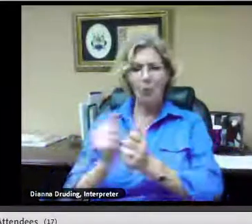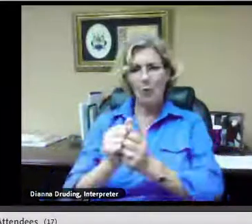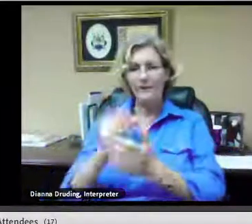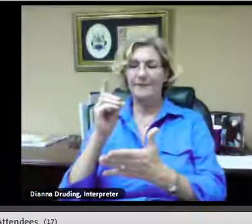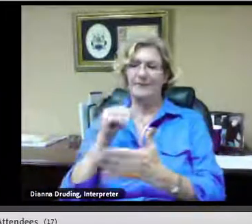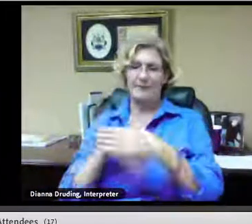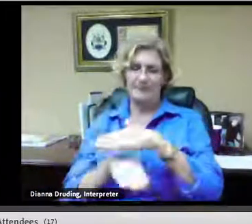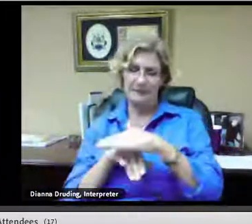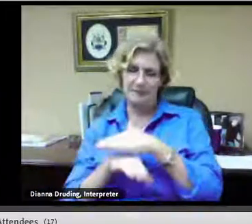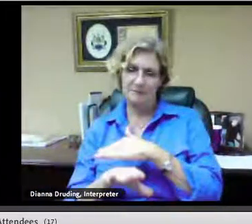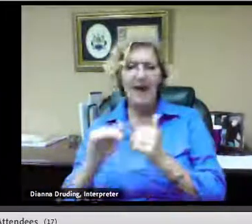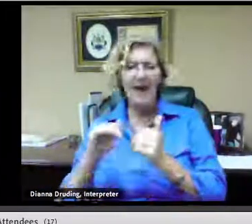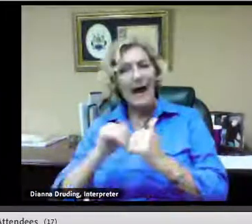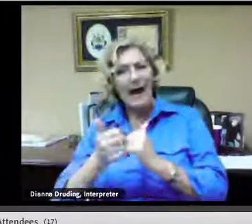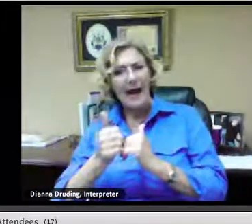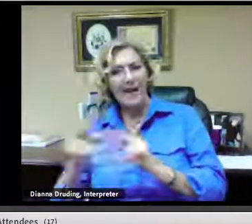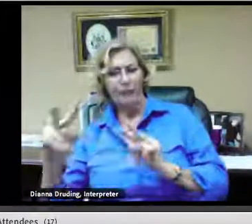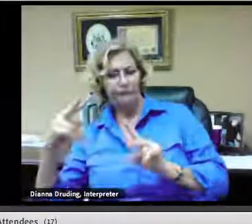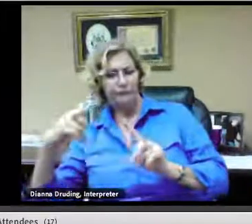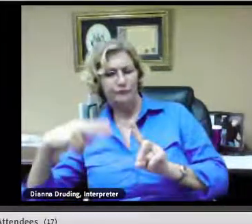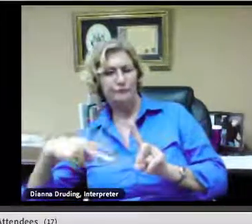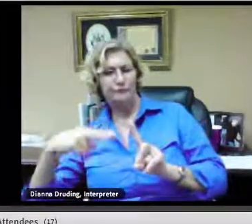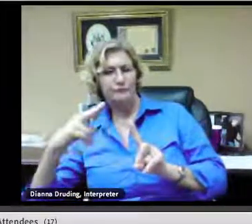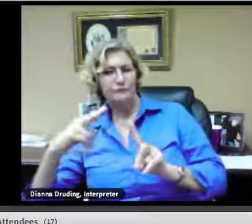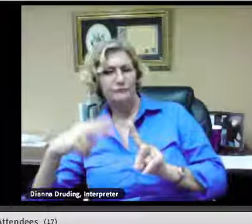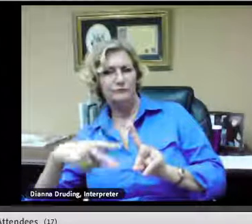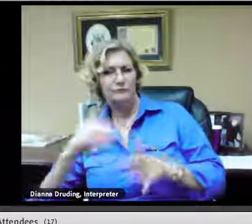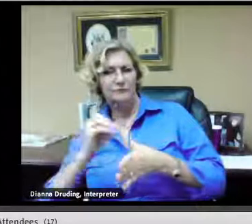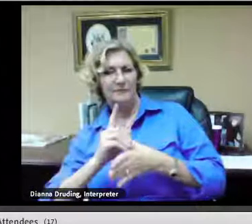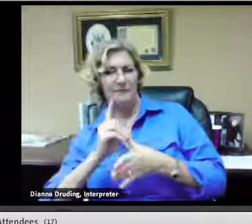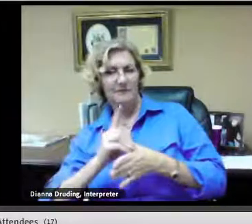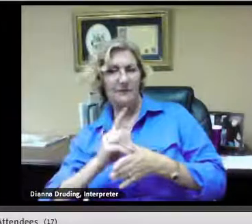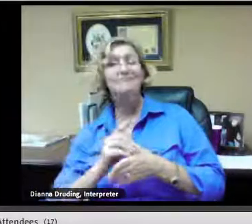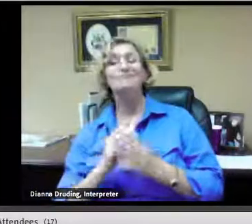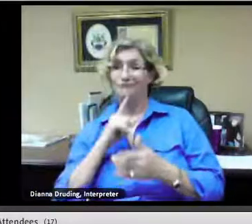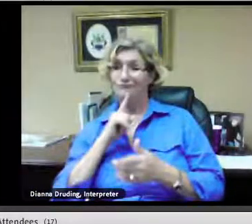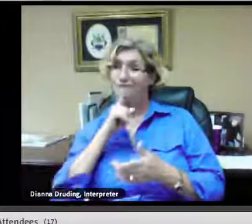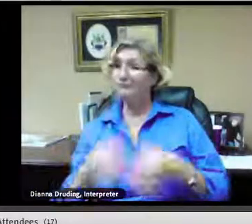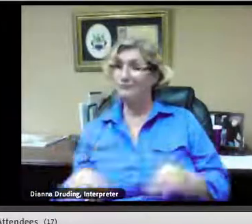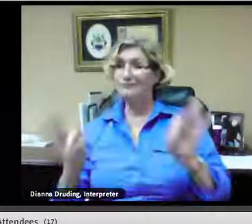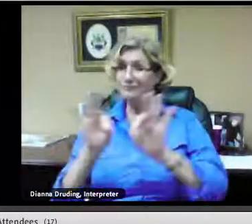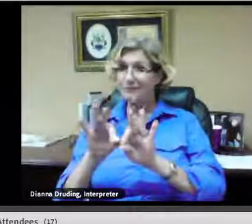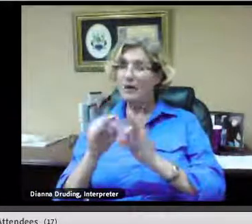Okay? So just something to think about with that. And I do love diagrams.